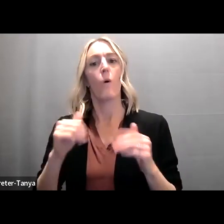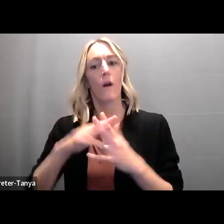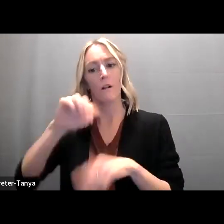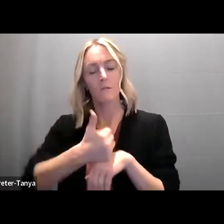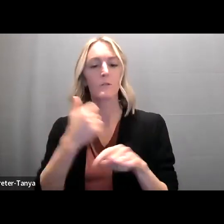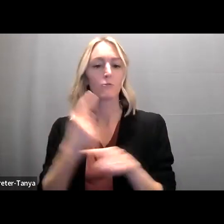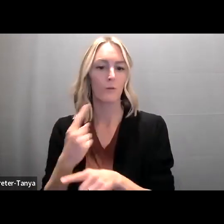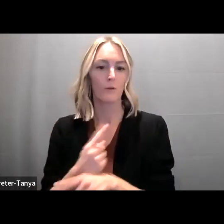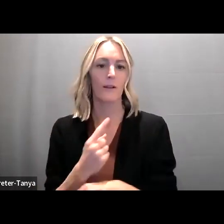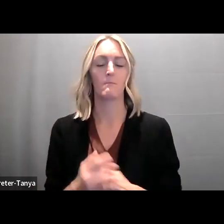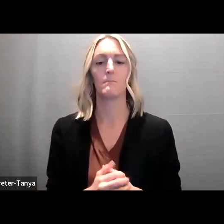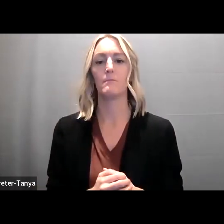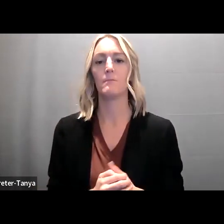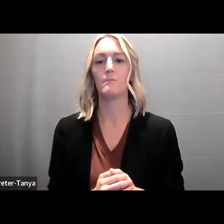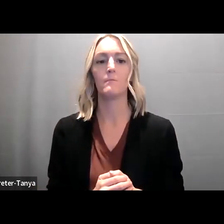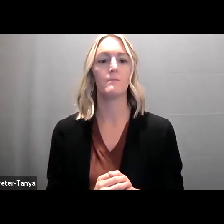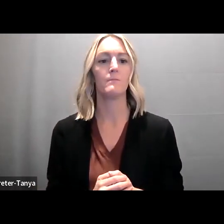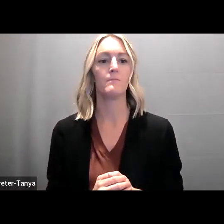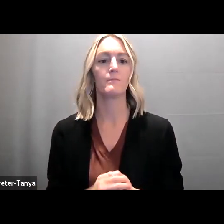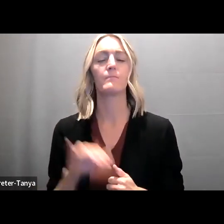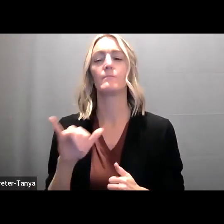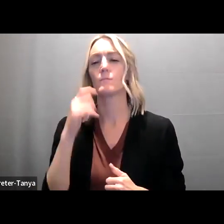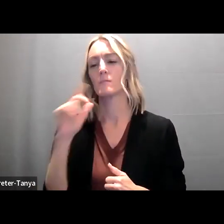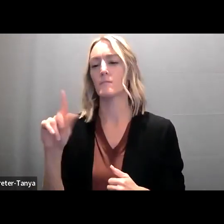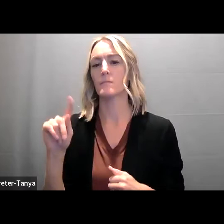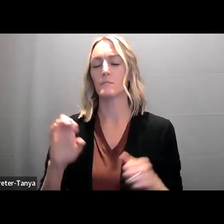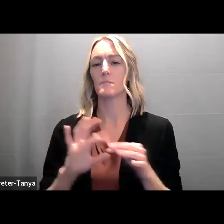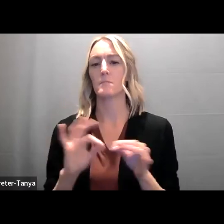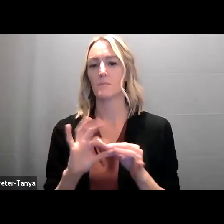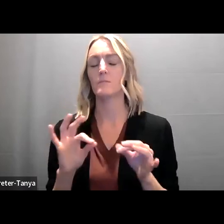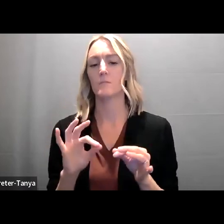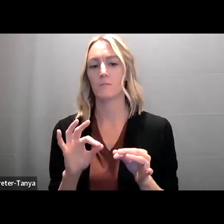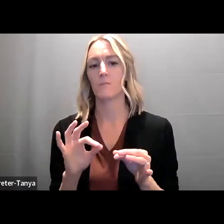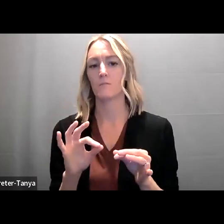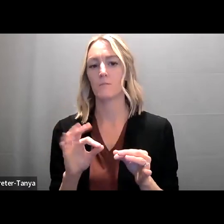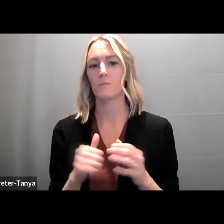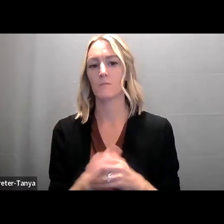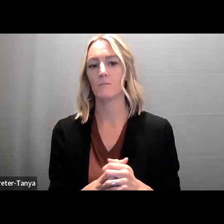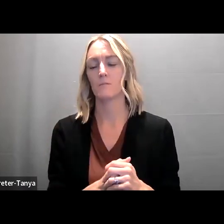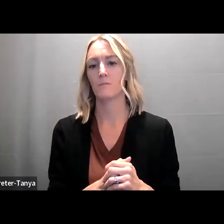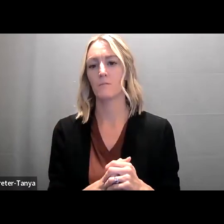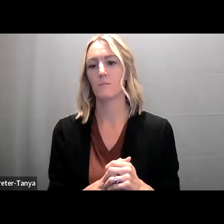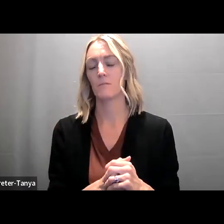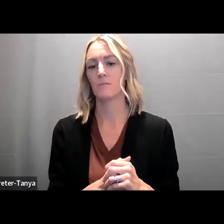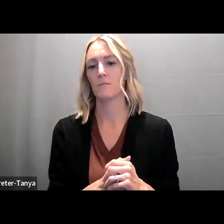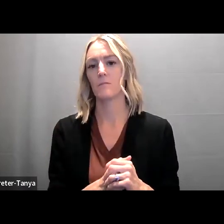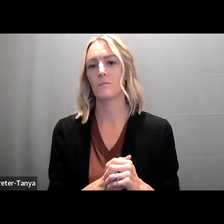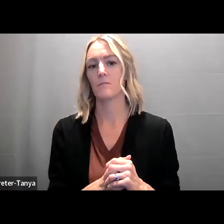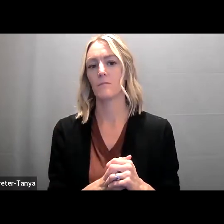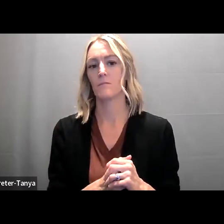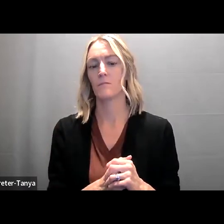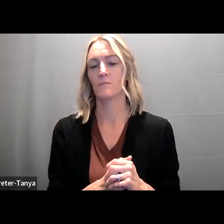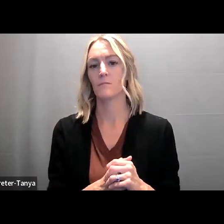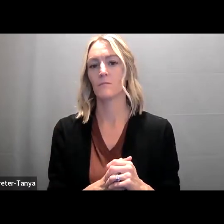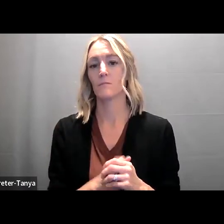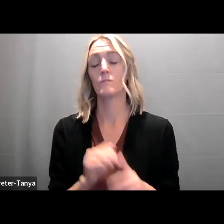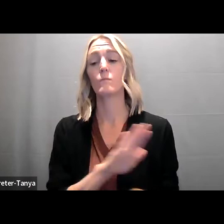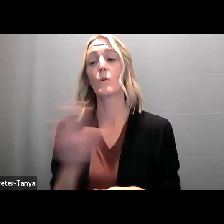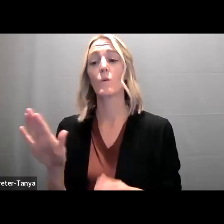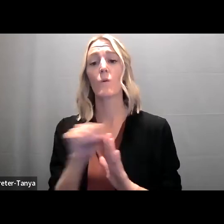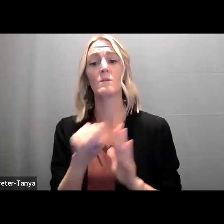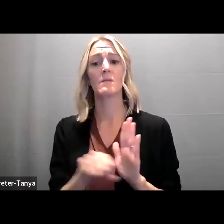So also Kate touched on this, but, how essentially is your state planning to provide a grievance